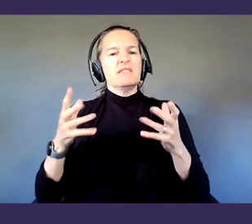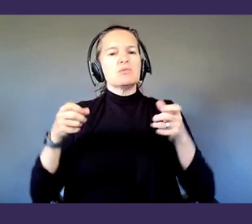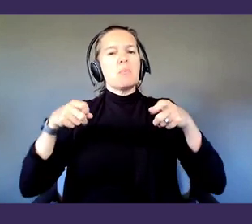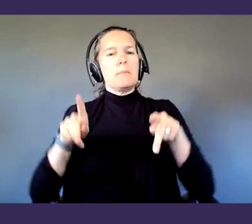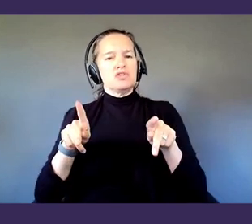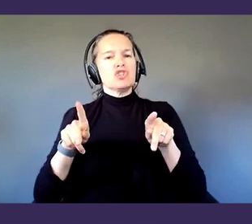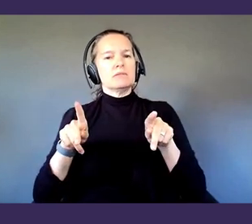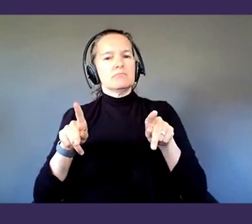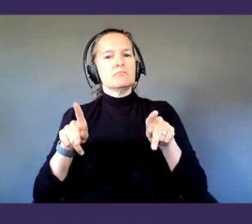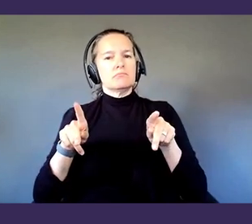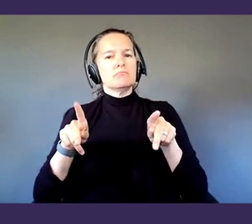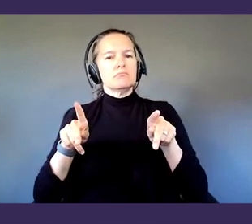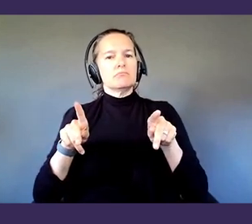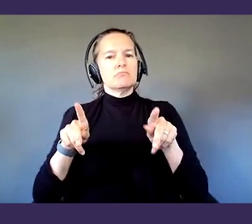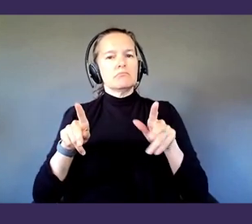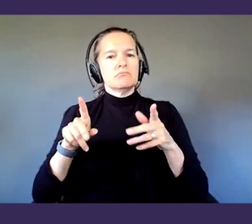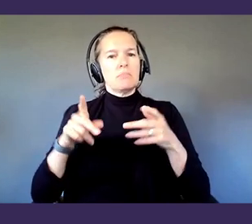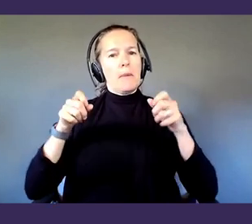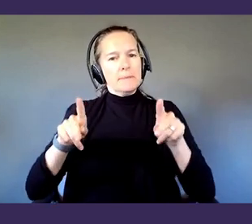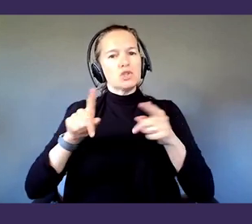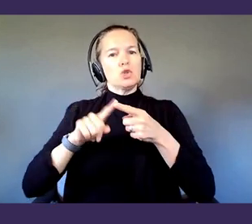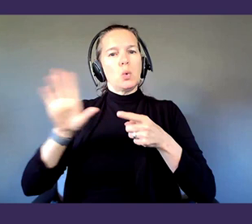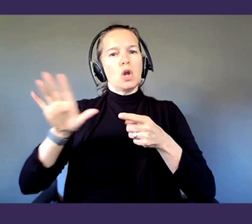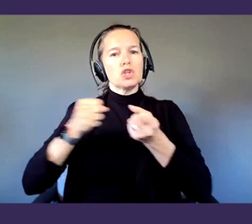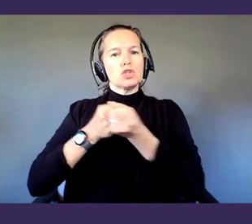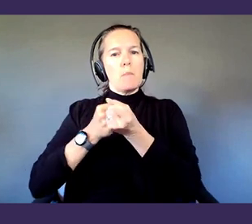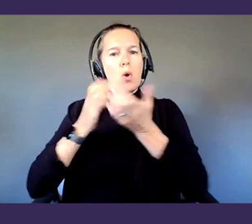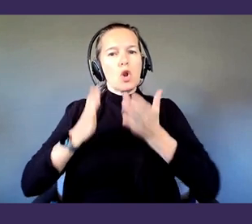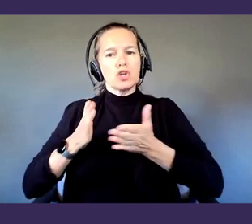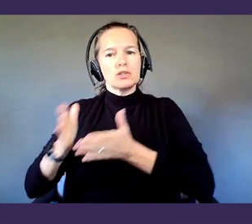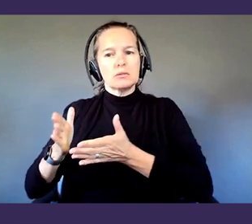to her supporters to intercede on her behalf